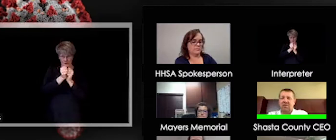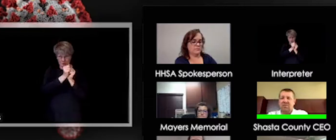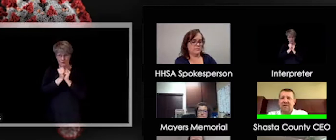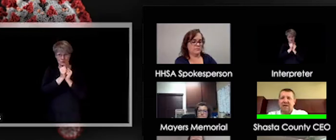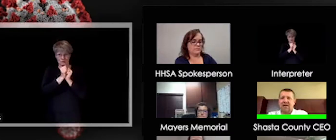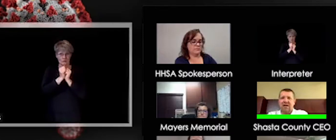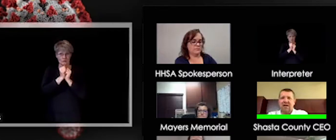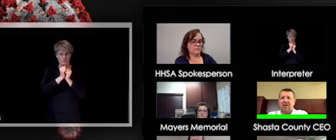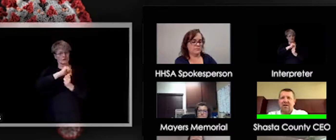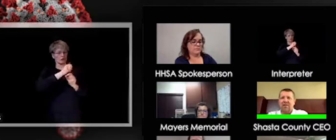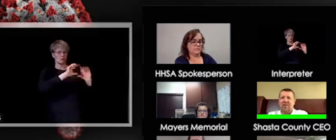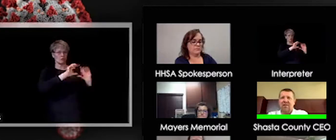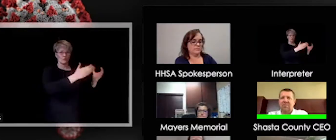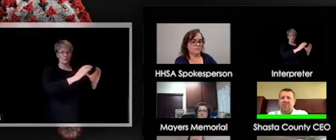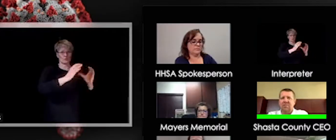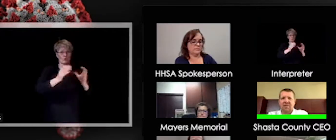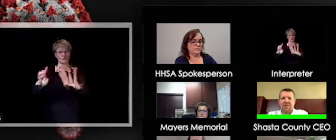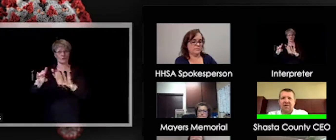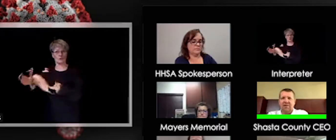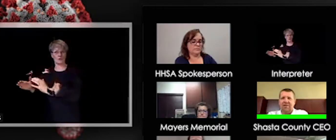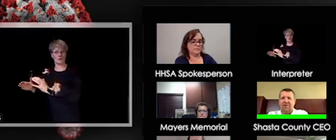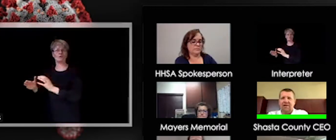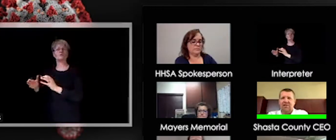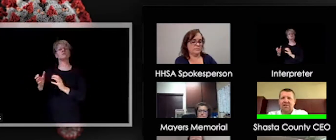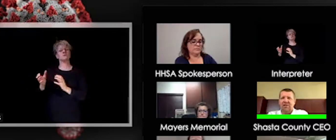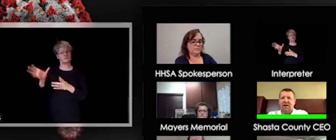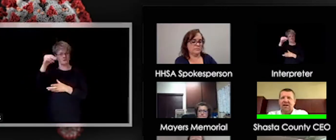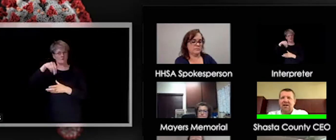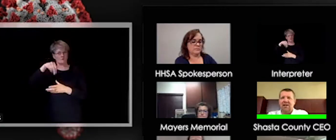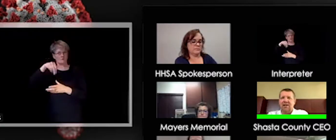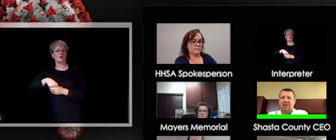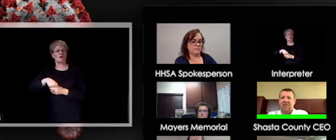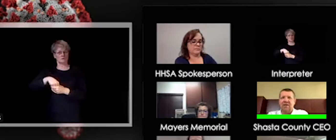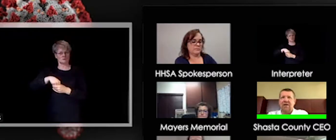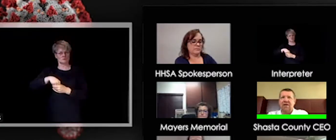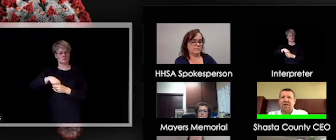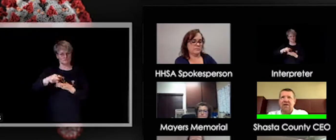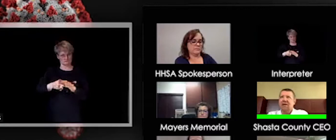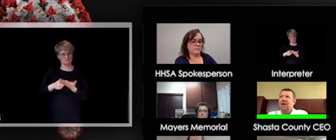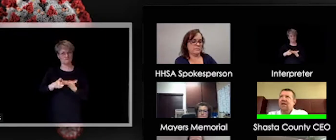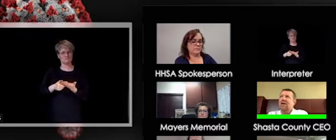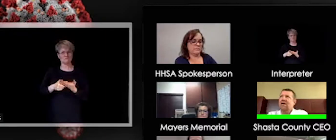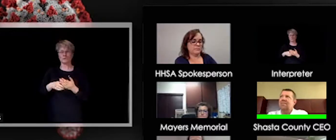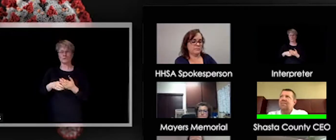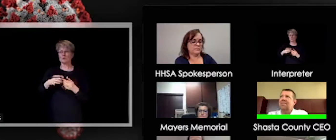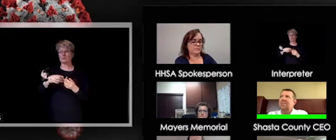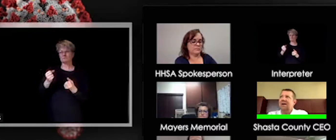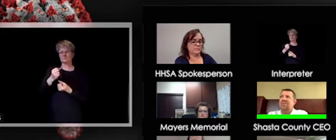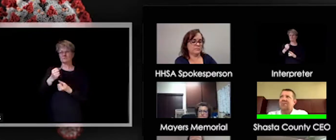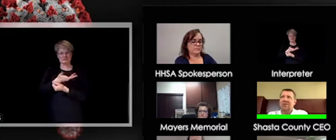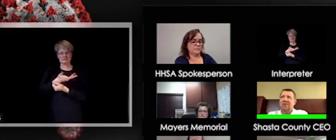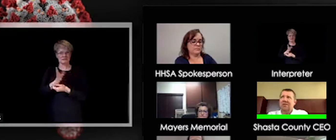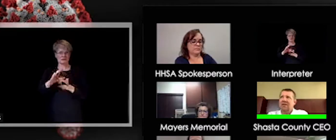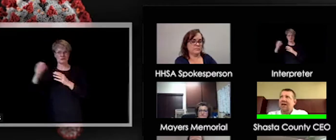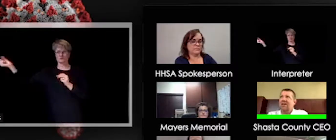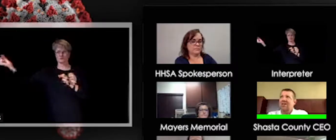groups that came down to be part of the discussion. Everybody acted professionally, acted peacefully,